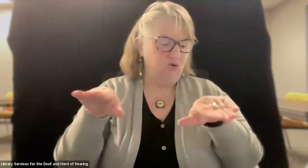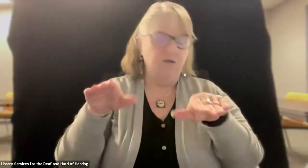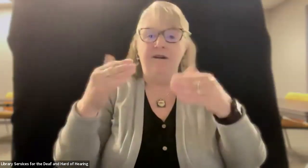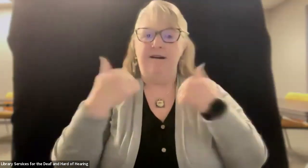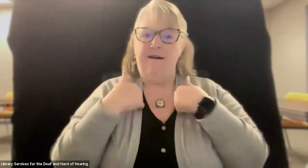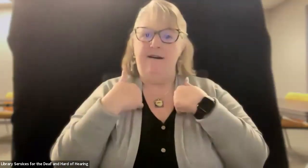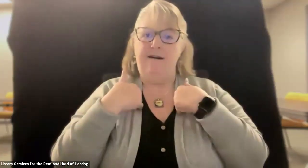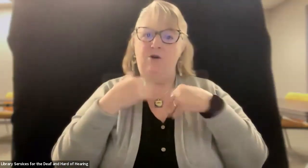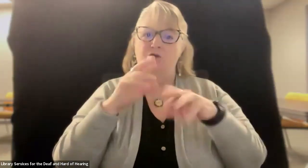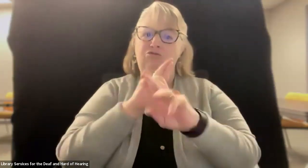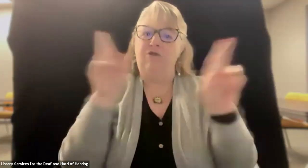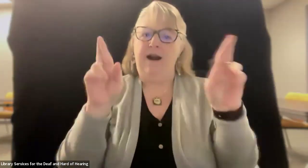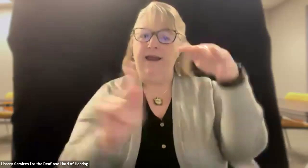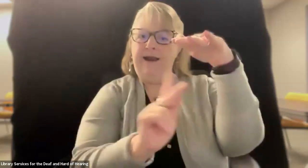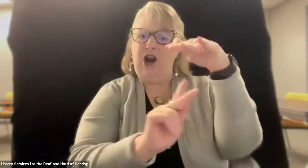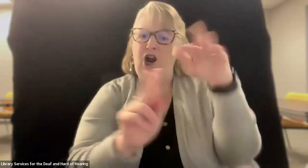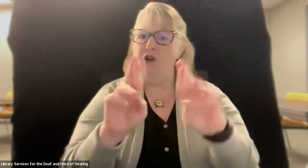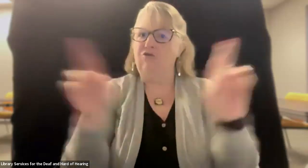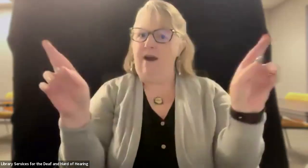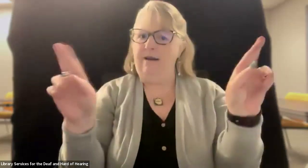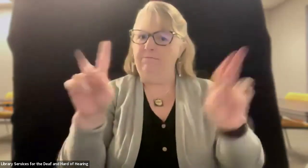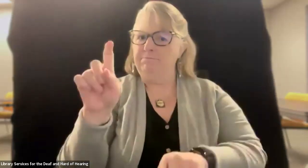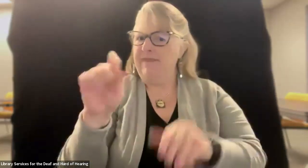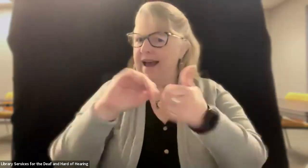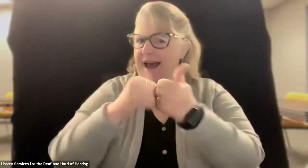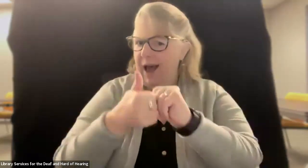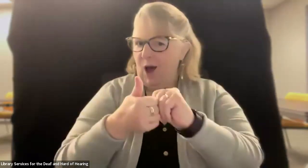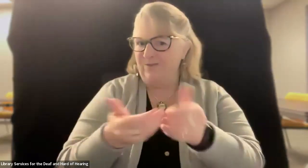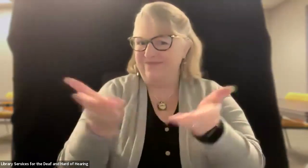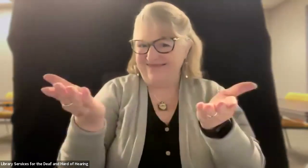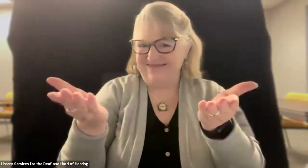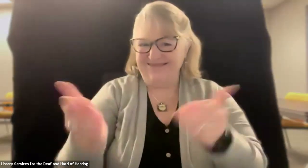in ensuring that Deaf and hard of hearing children are kindergarten ready?